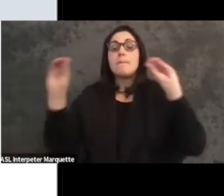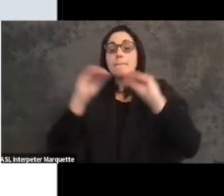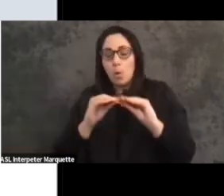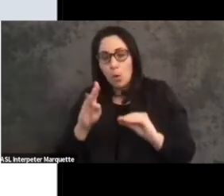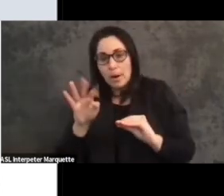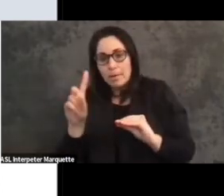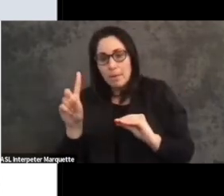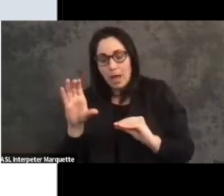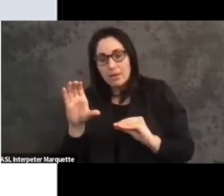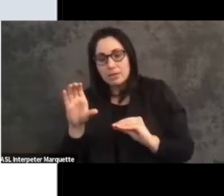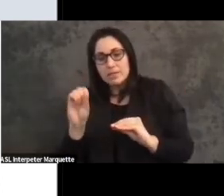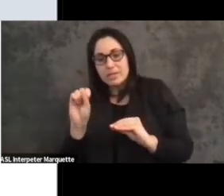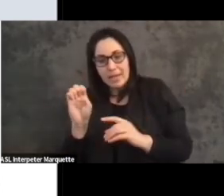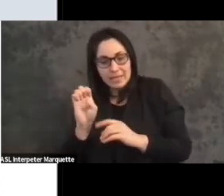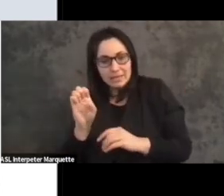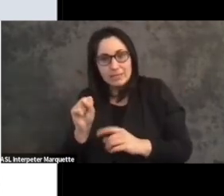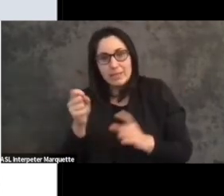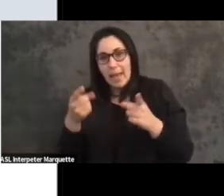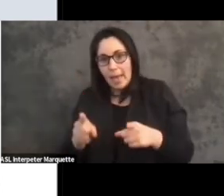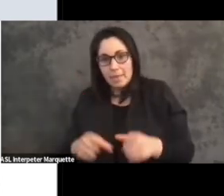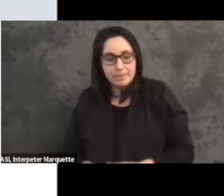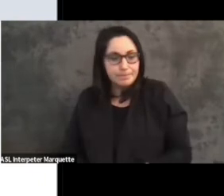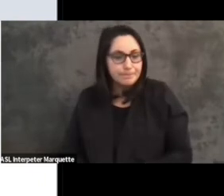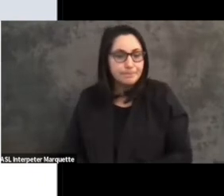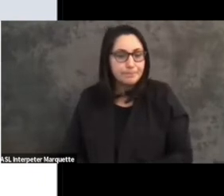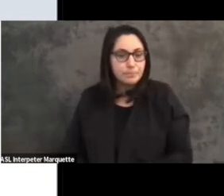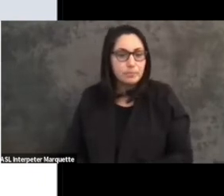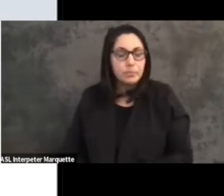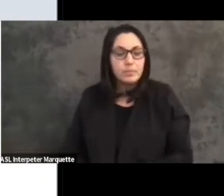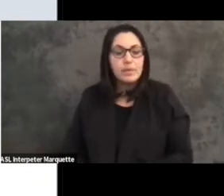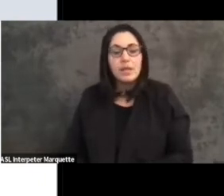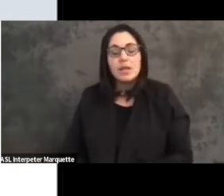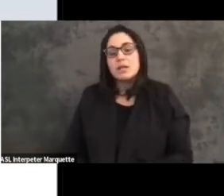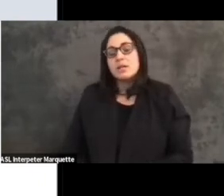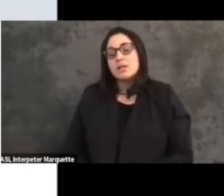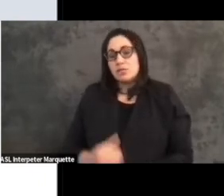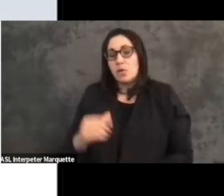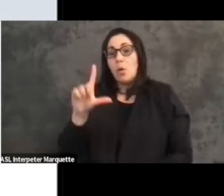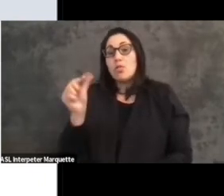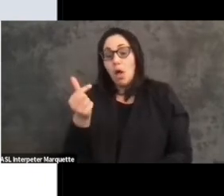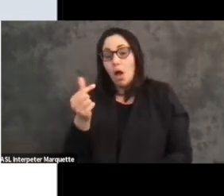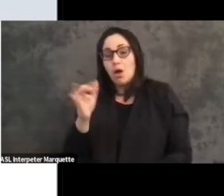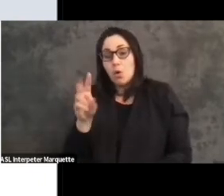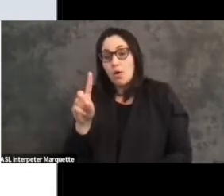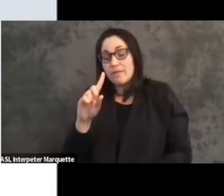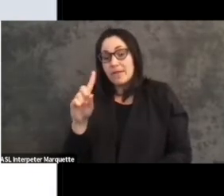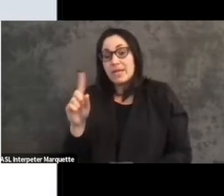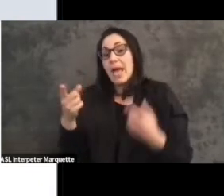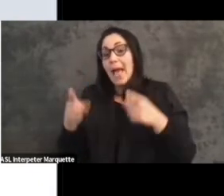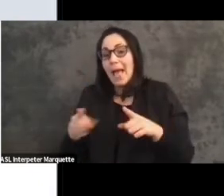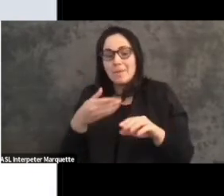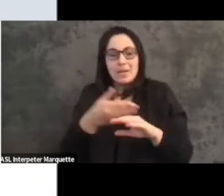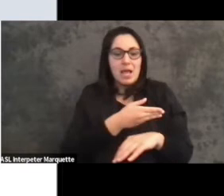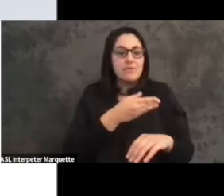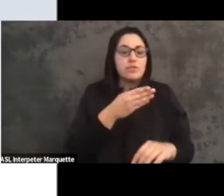by various studies of mild cases, there are significantly more mild cases. So most cases